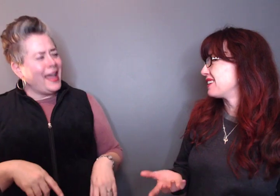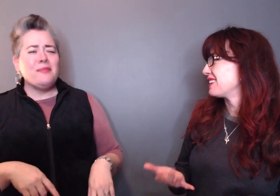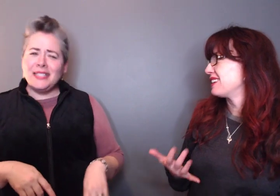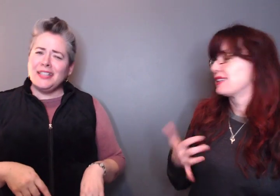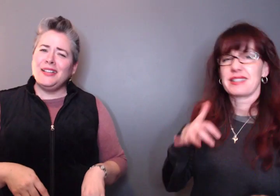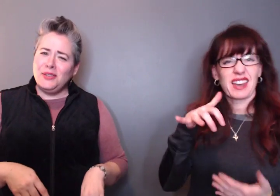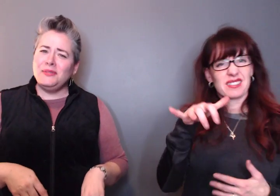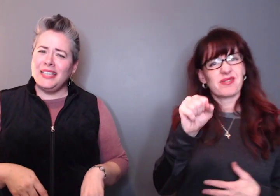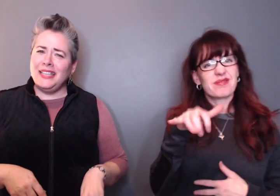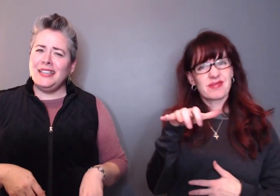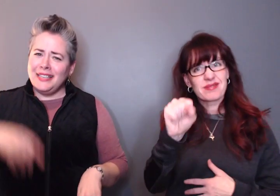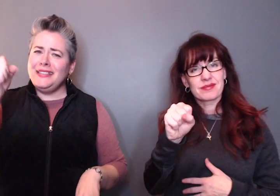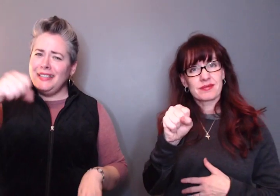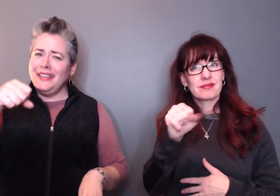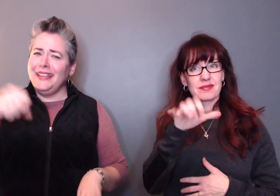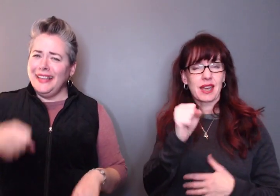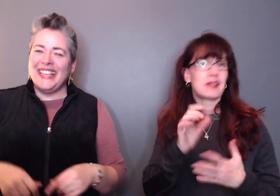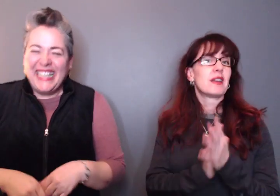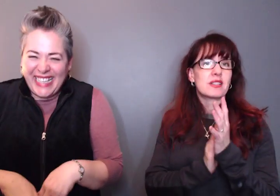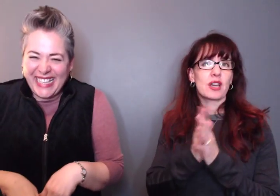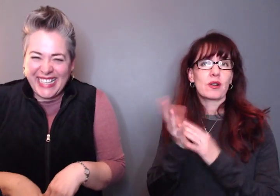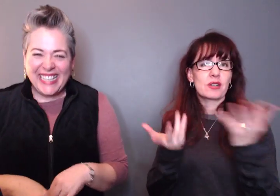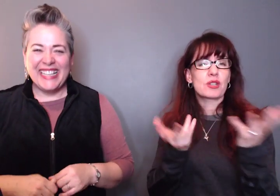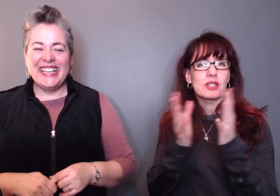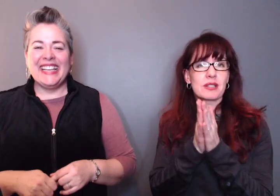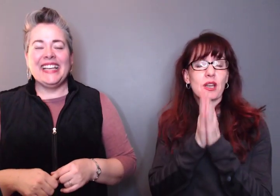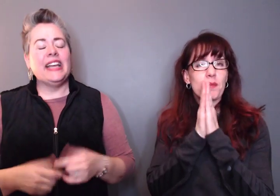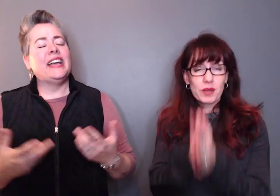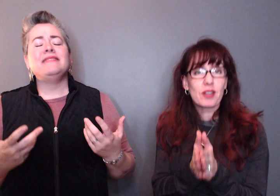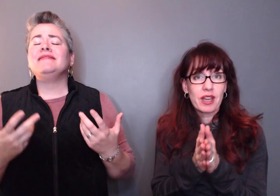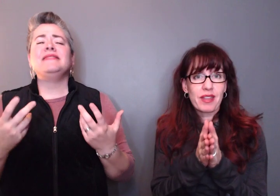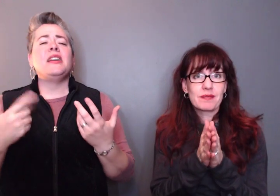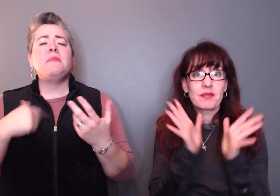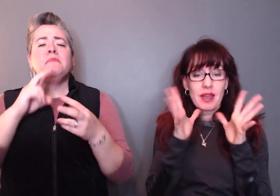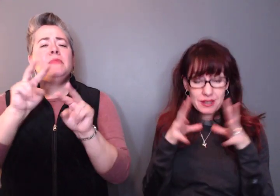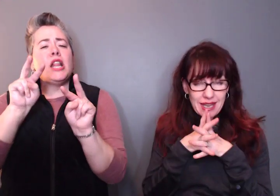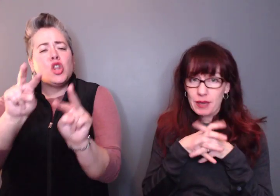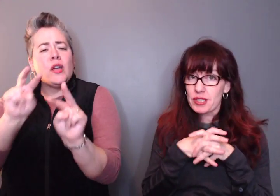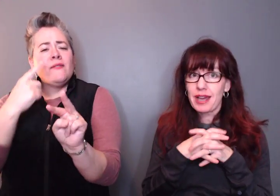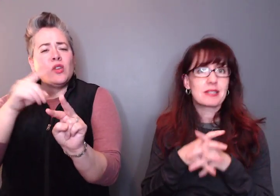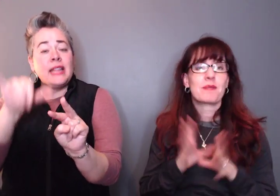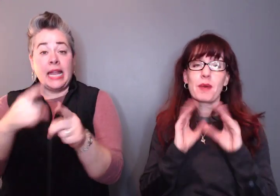Absolutely! Yeah so be on the lookout: sign language